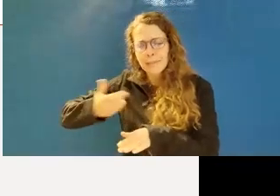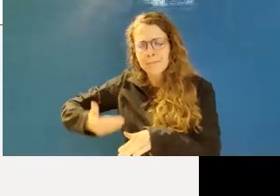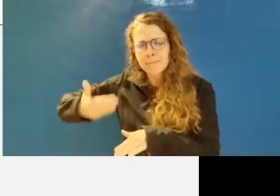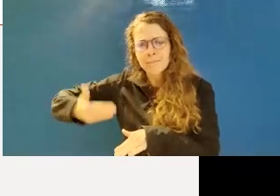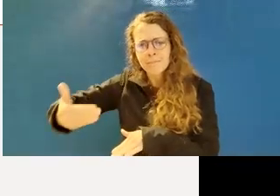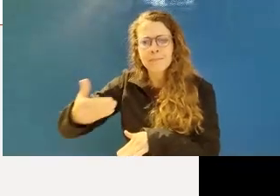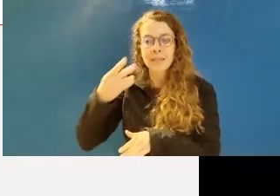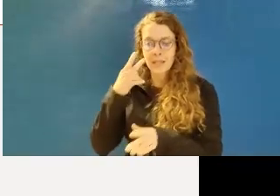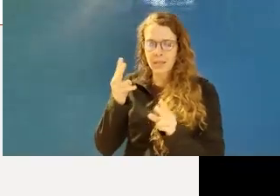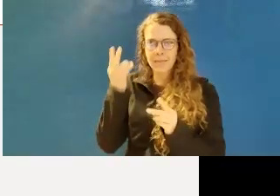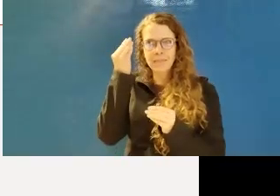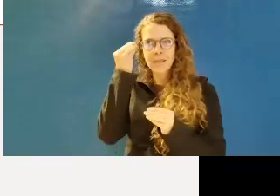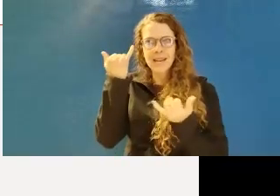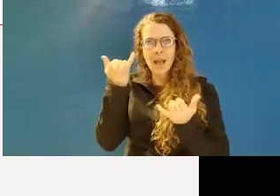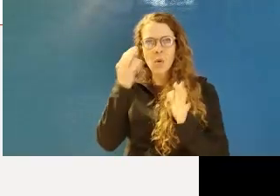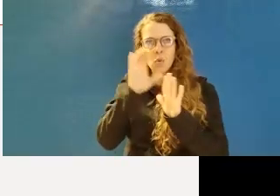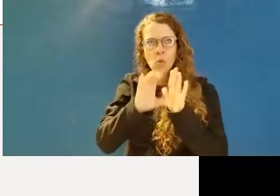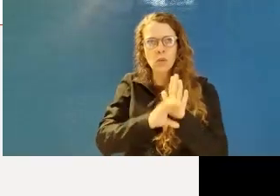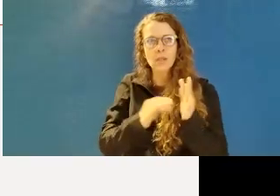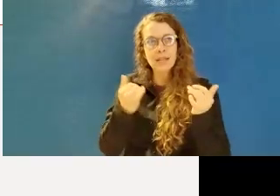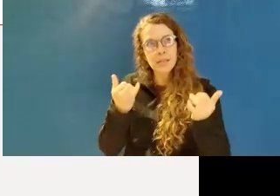what we're currently doing and what are areas that we can improve on.